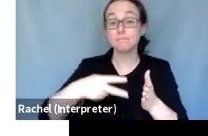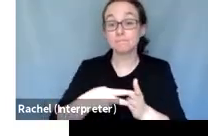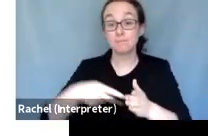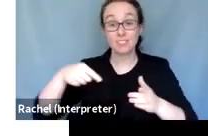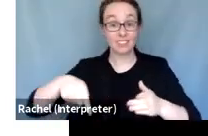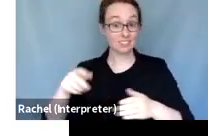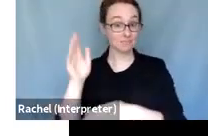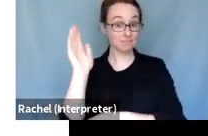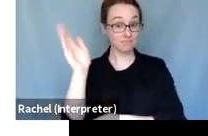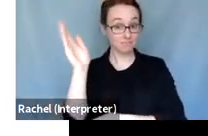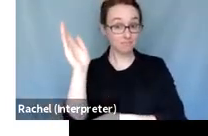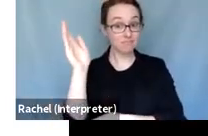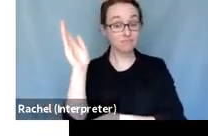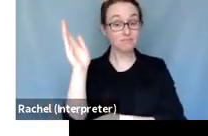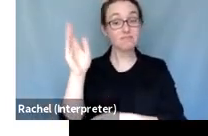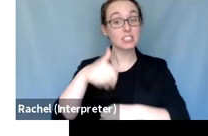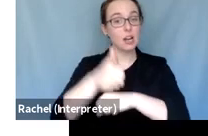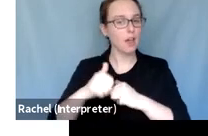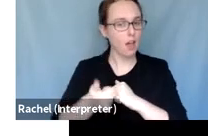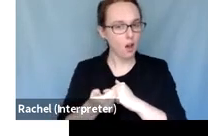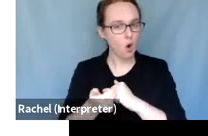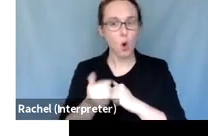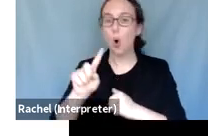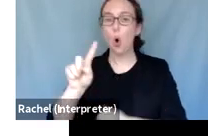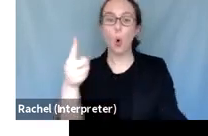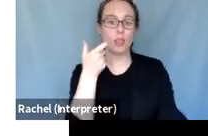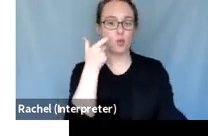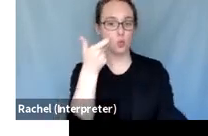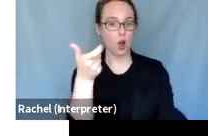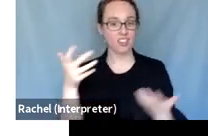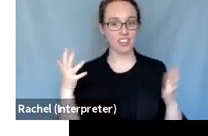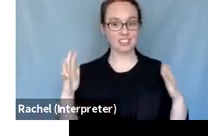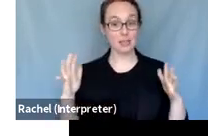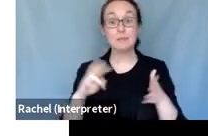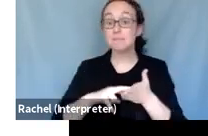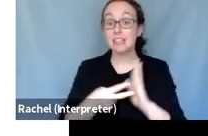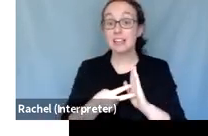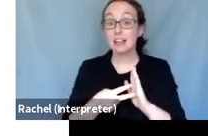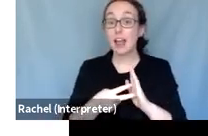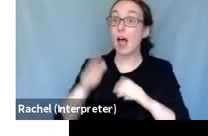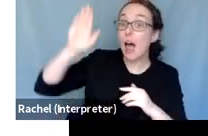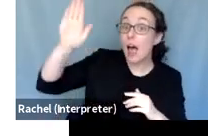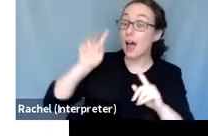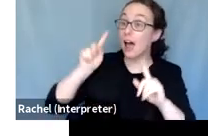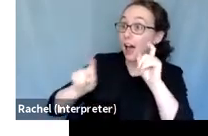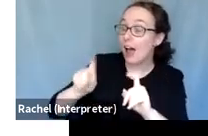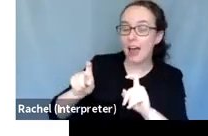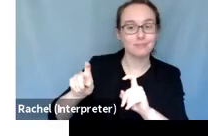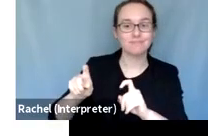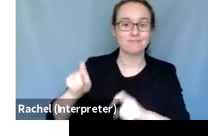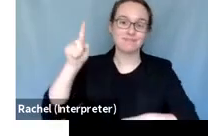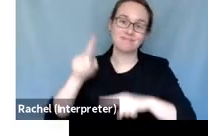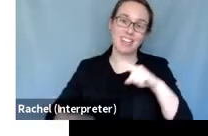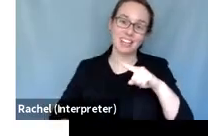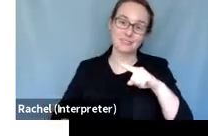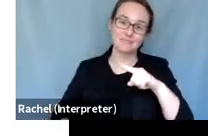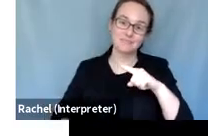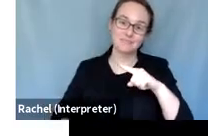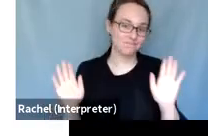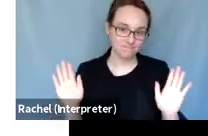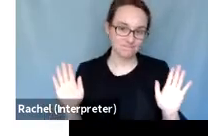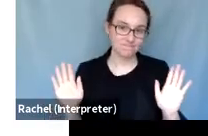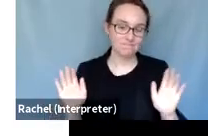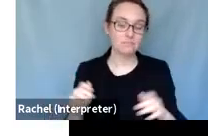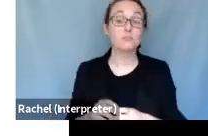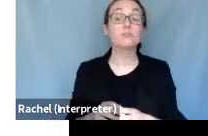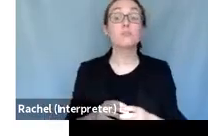Pam Tibbet: Viewing only means that we won't be able to take live questions during today's presentation. Also, you will not be able to unmute your audio button.